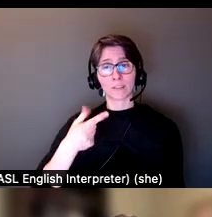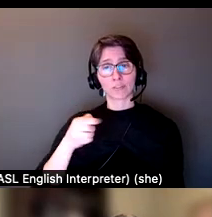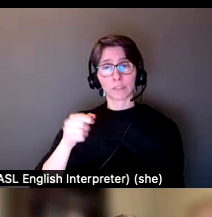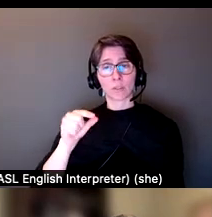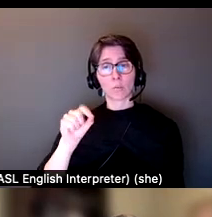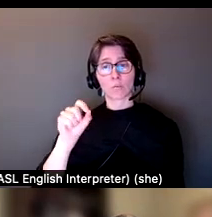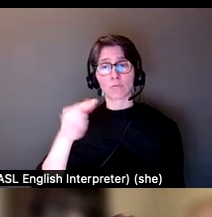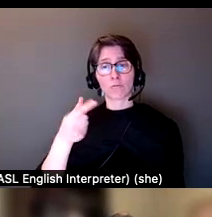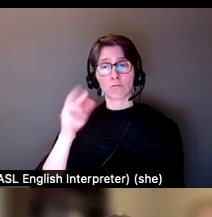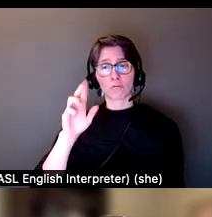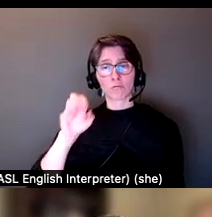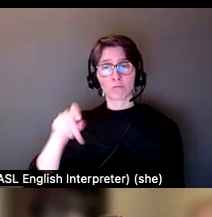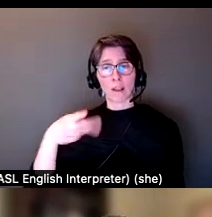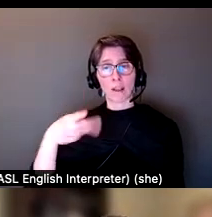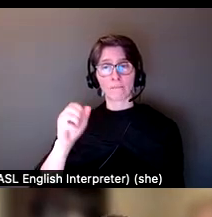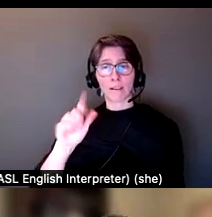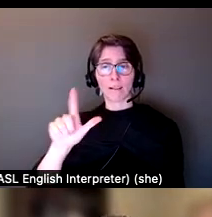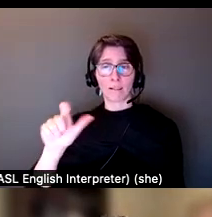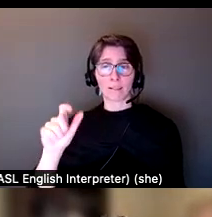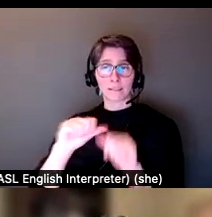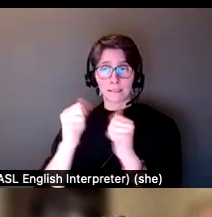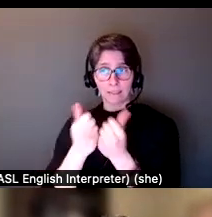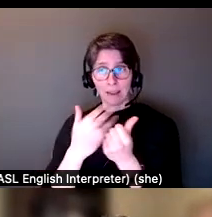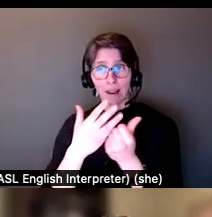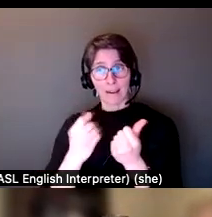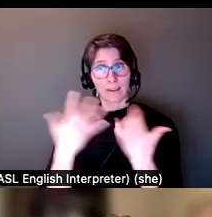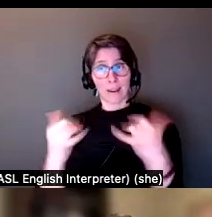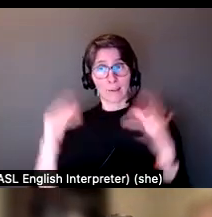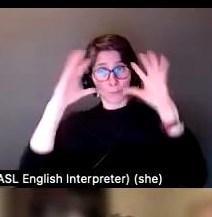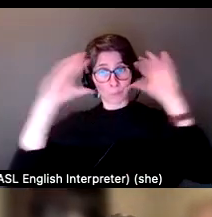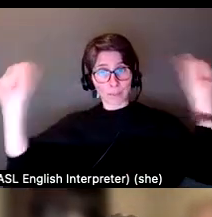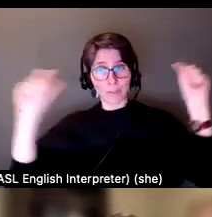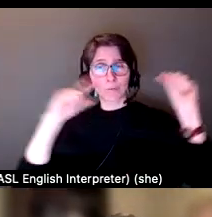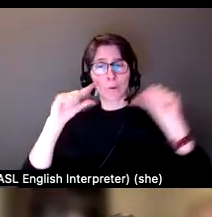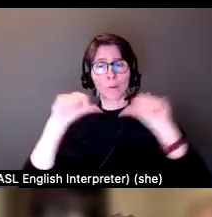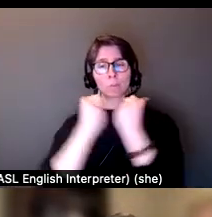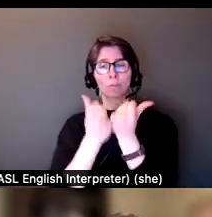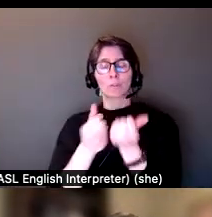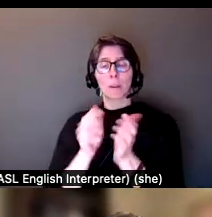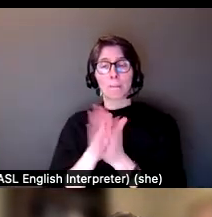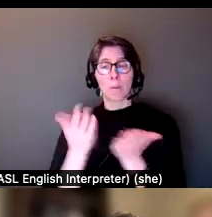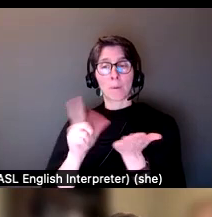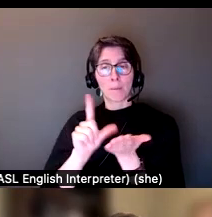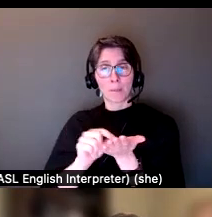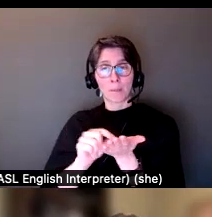Association of Book Publishers of British Columbia. He lives and works in Victoria,